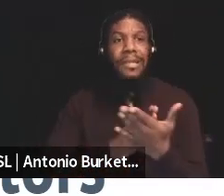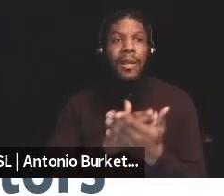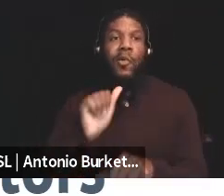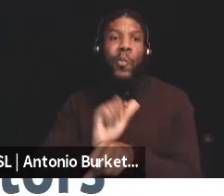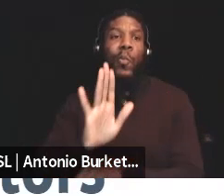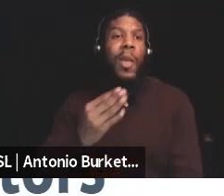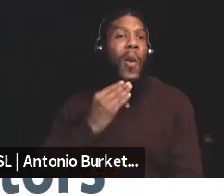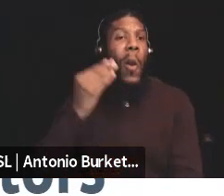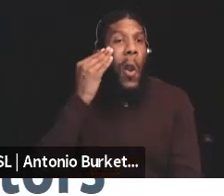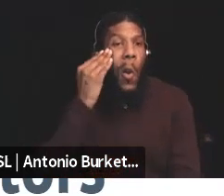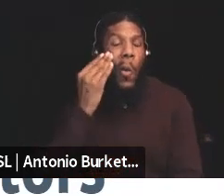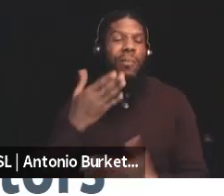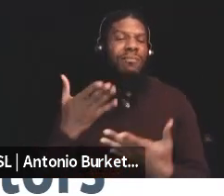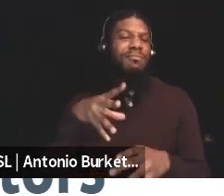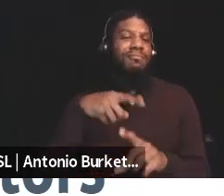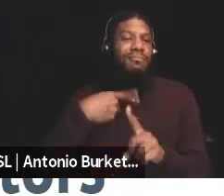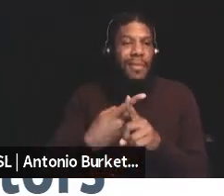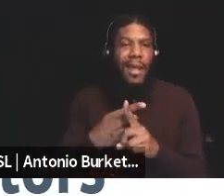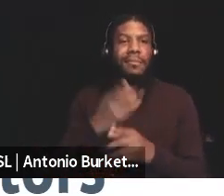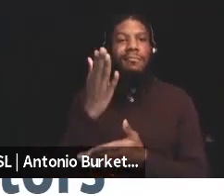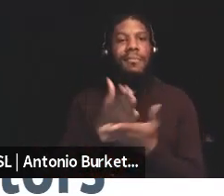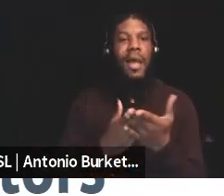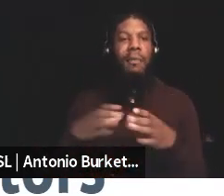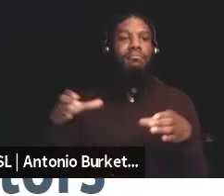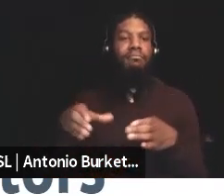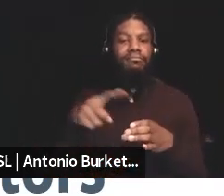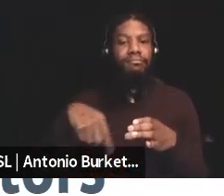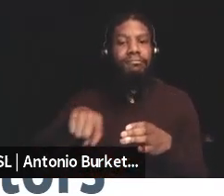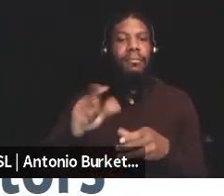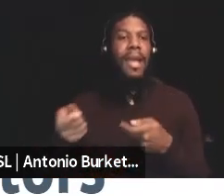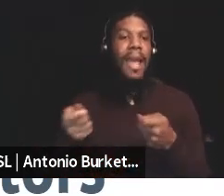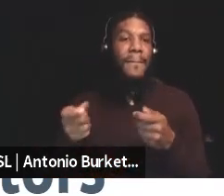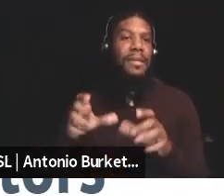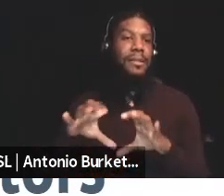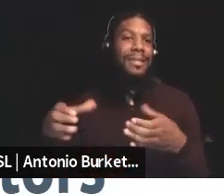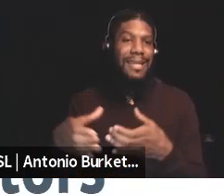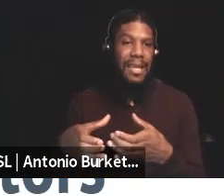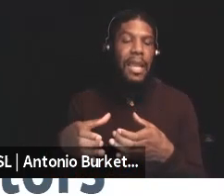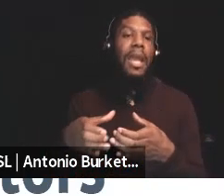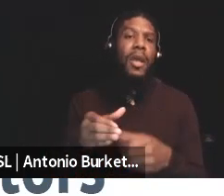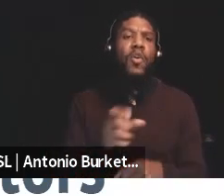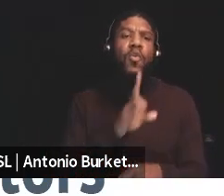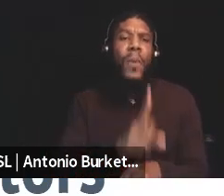including occasionally the admin team. This is a way for them to be connected to each other